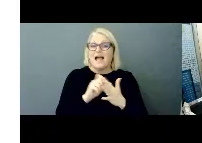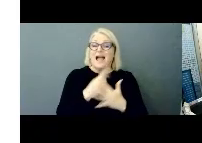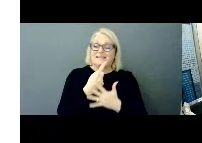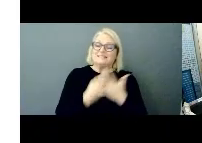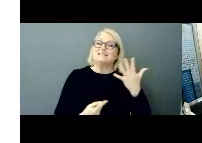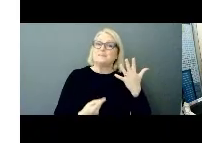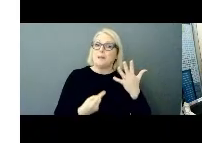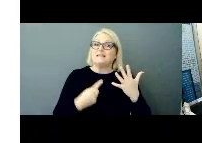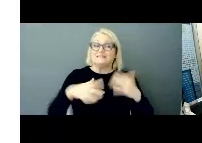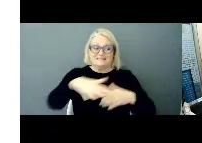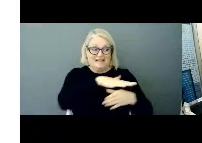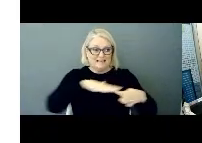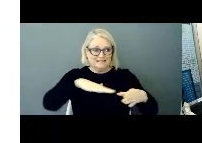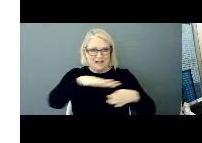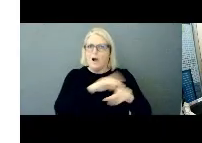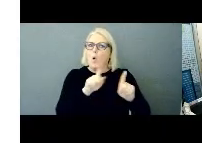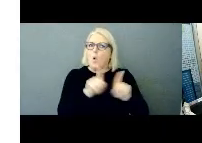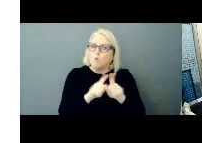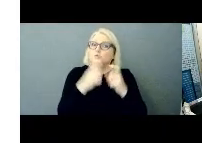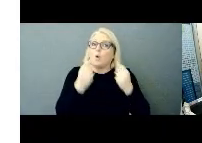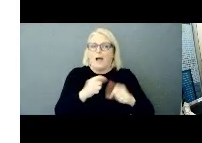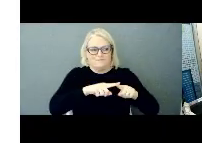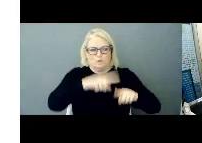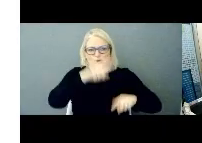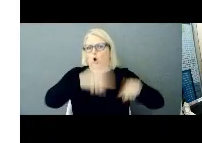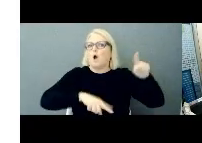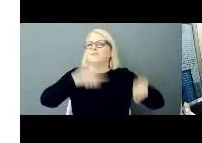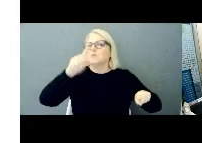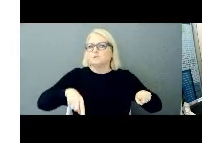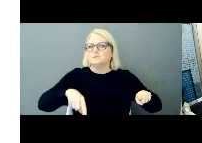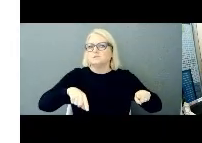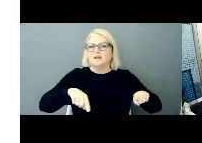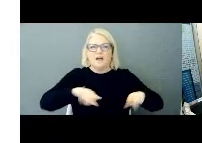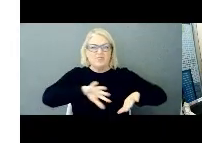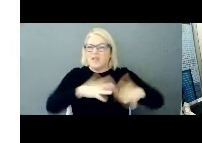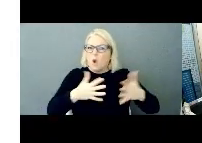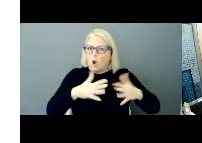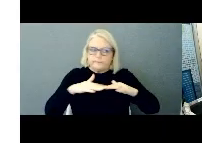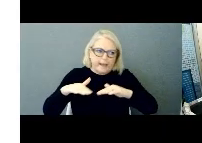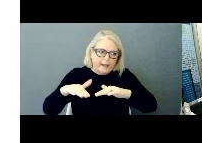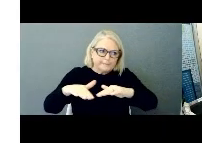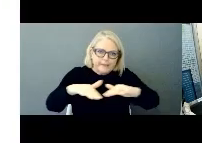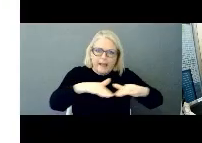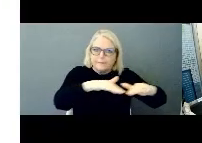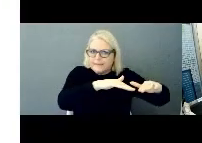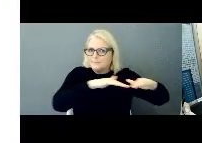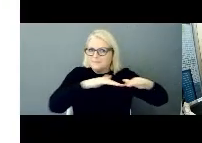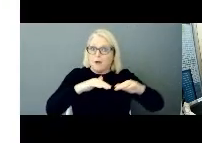People with disabilities are an incredibly diverse group of people in terms of the types of impairments that they have,